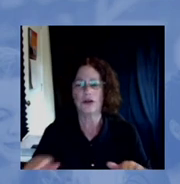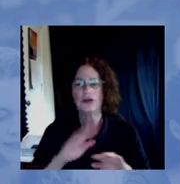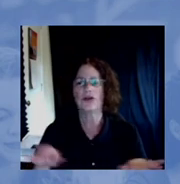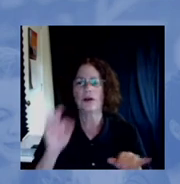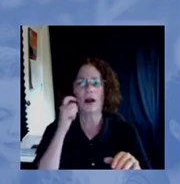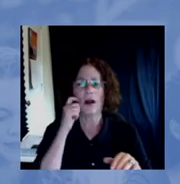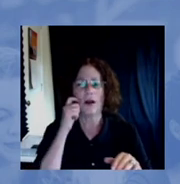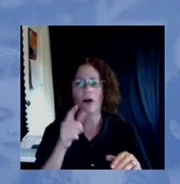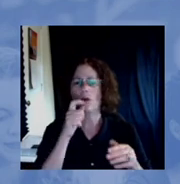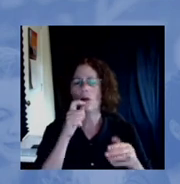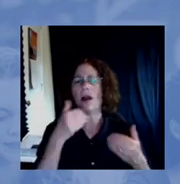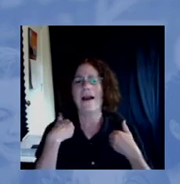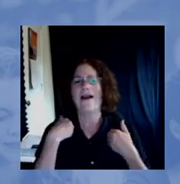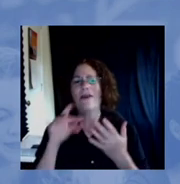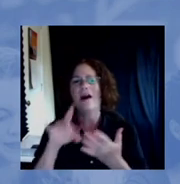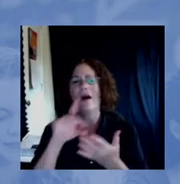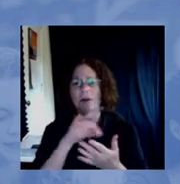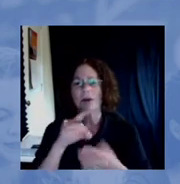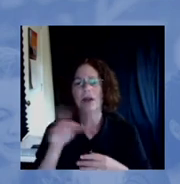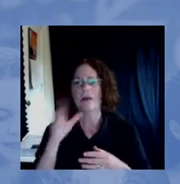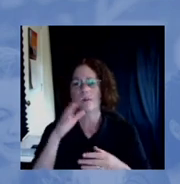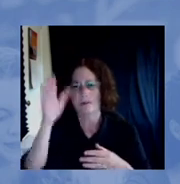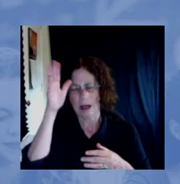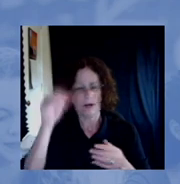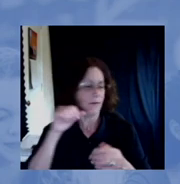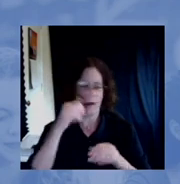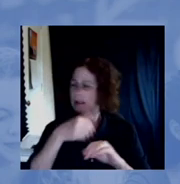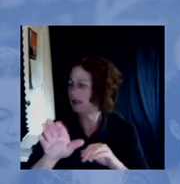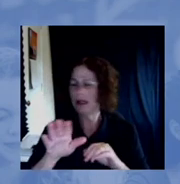THE OPTION, THEIR PARENTS, OF NOT SENDING THEIR CHILDREN BACK TO SCHOOL, I'M GOING TO